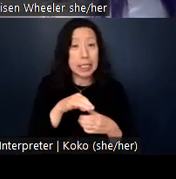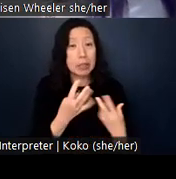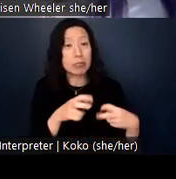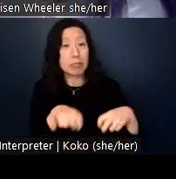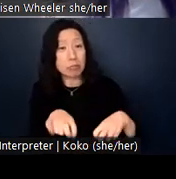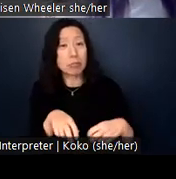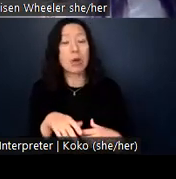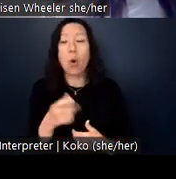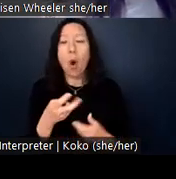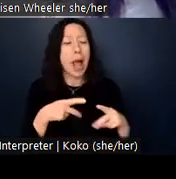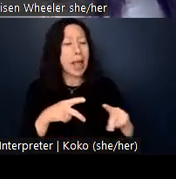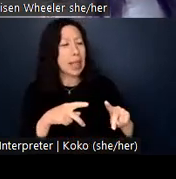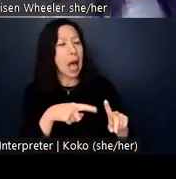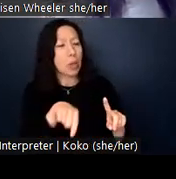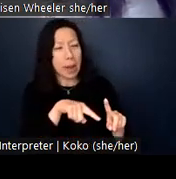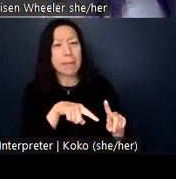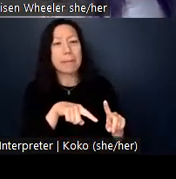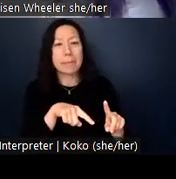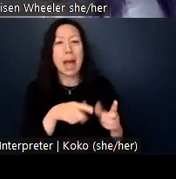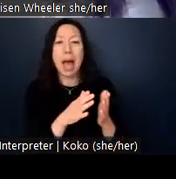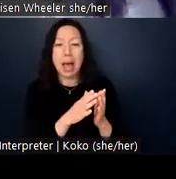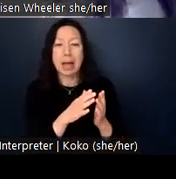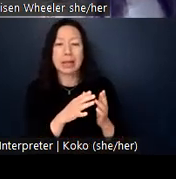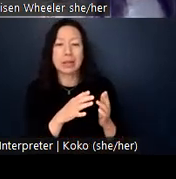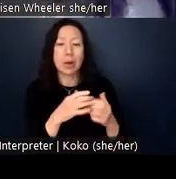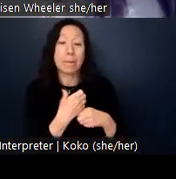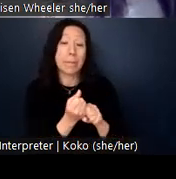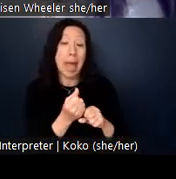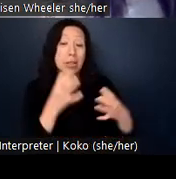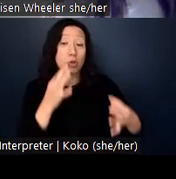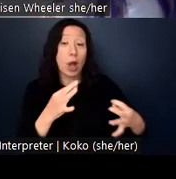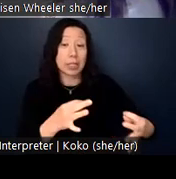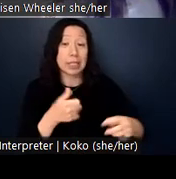and experience that because obviously that's something that a lot of